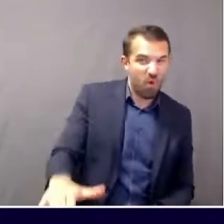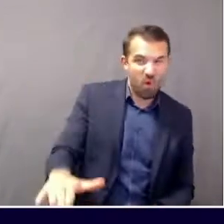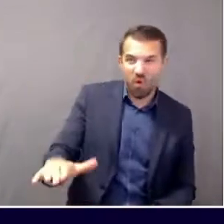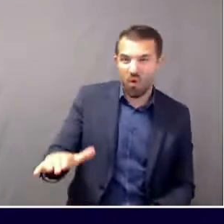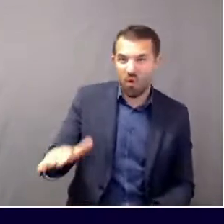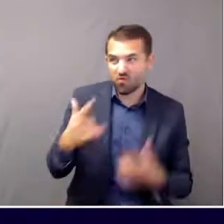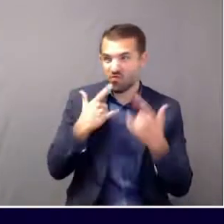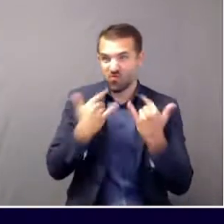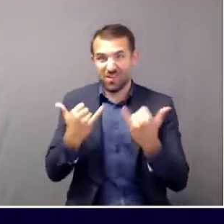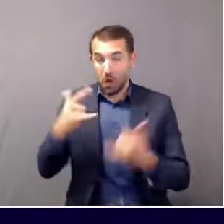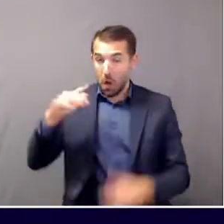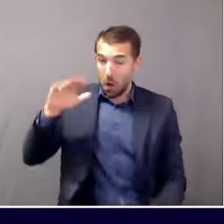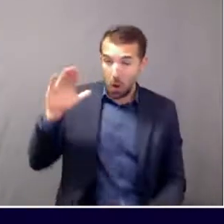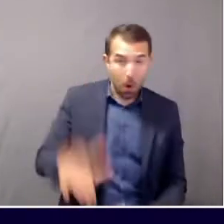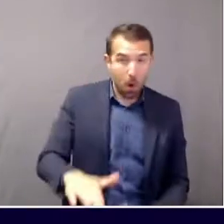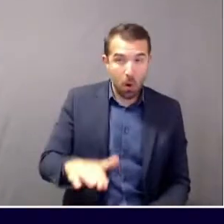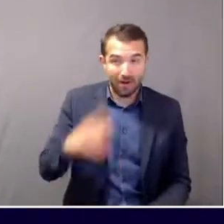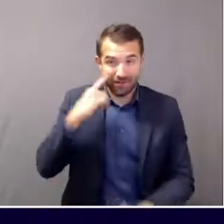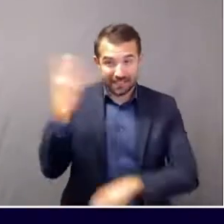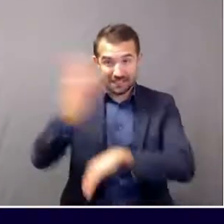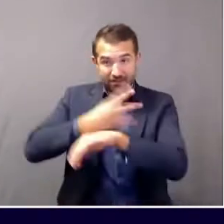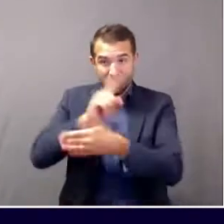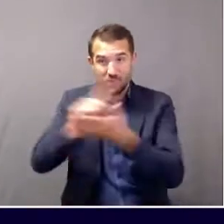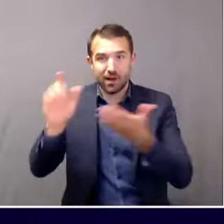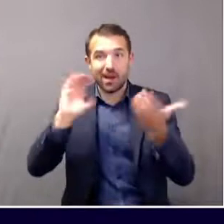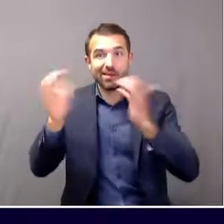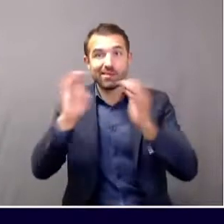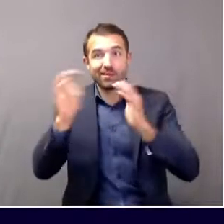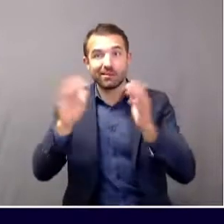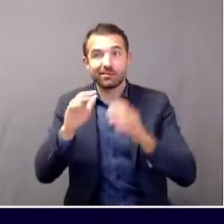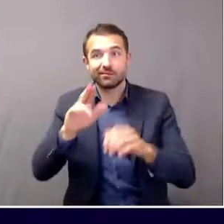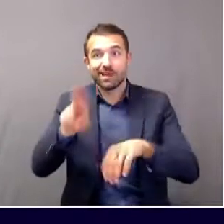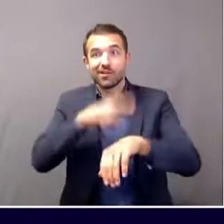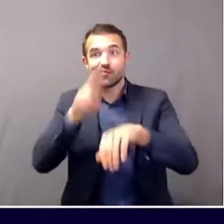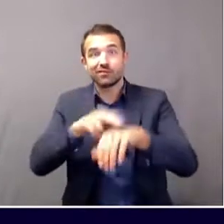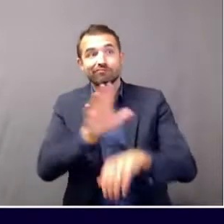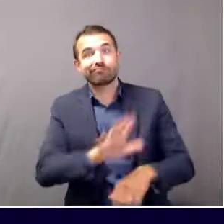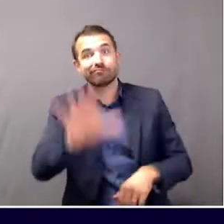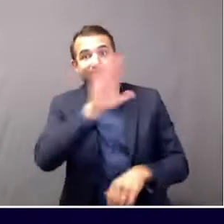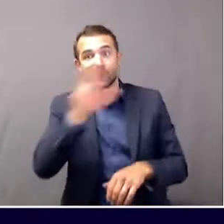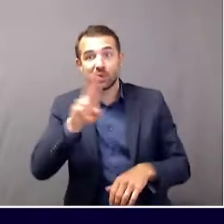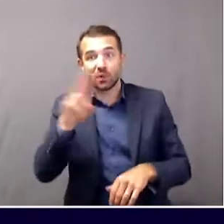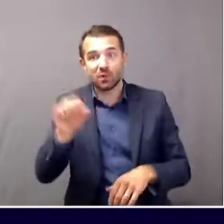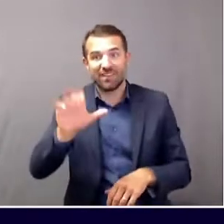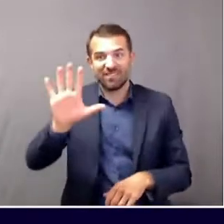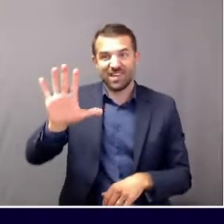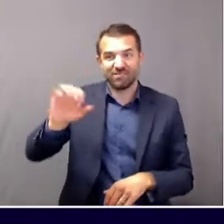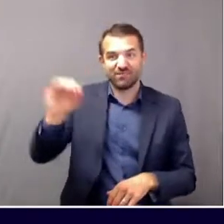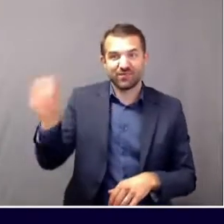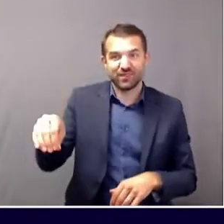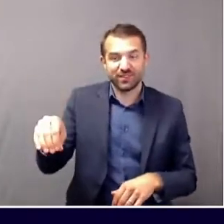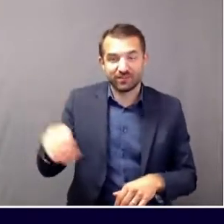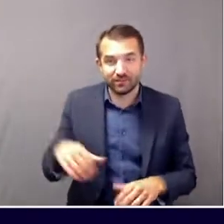national positivity rate remains